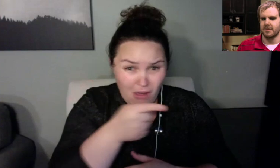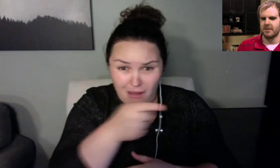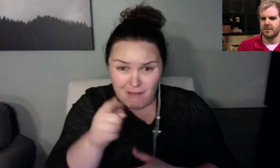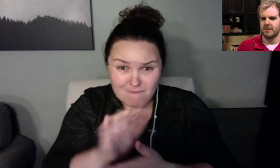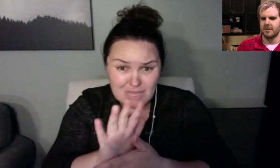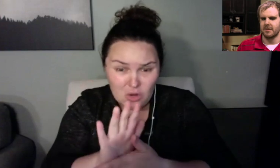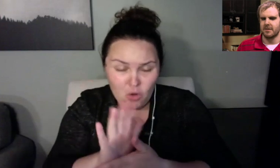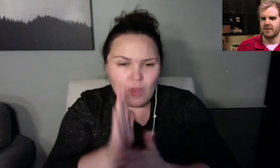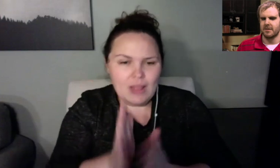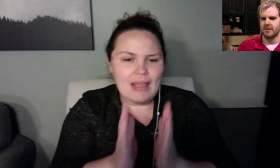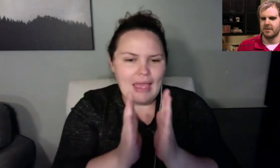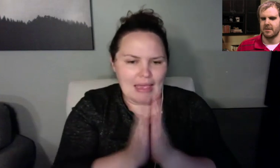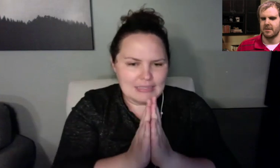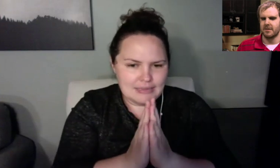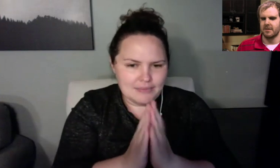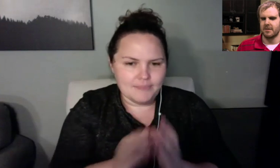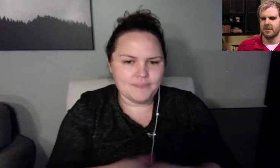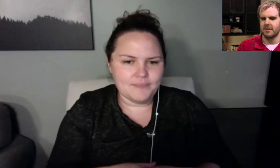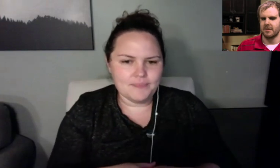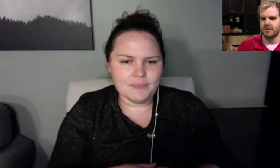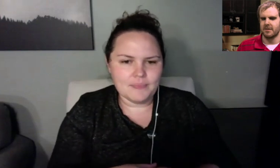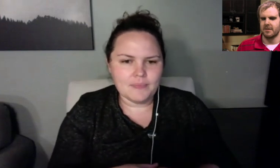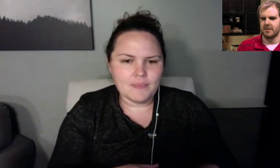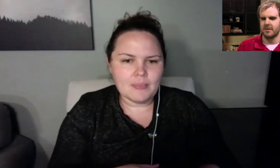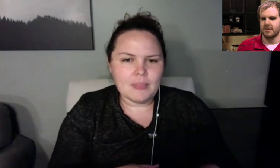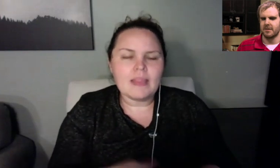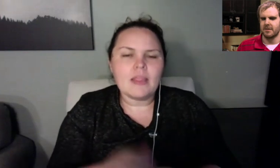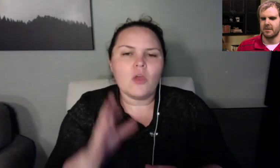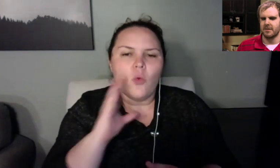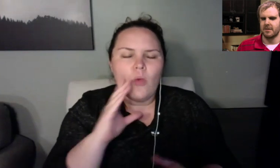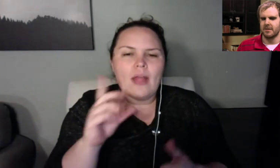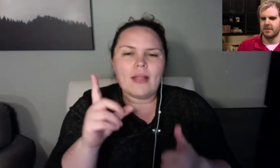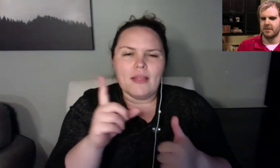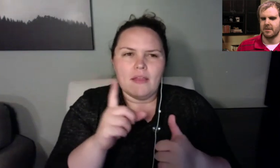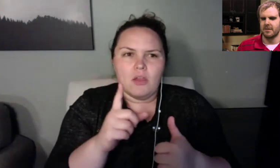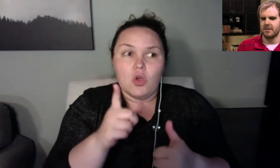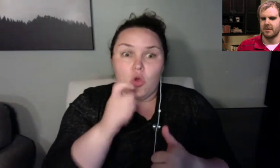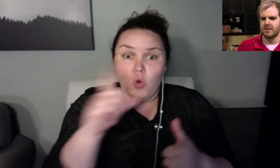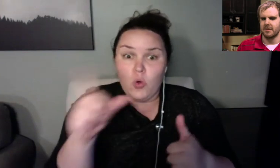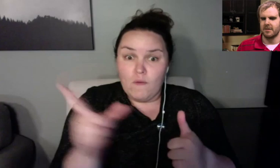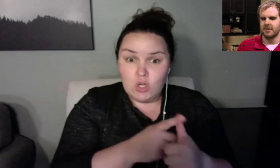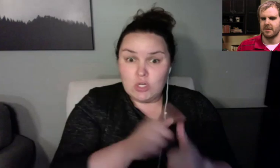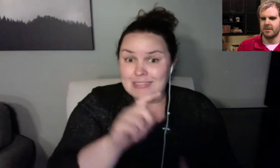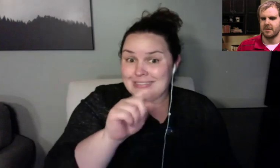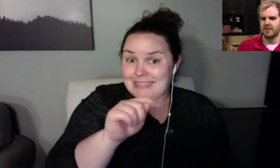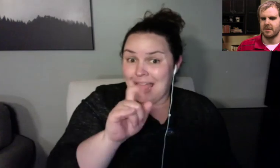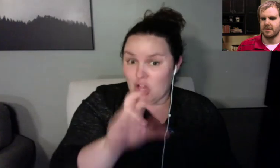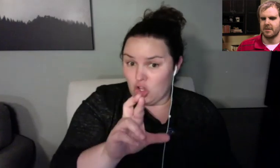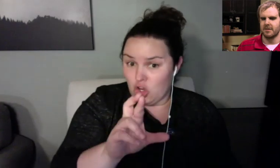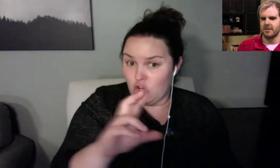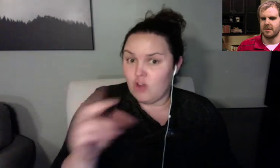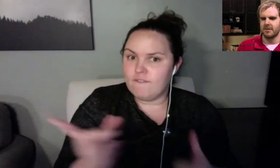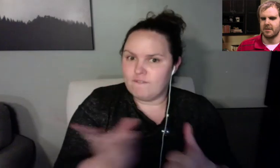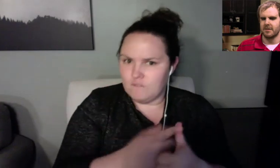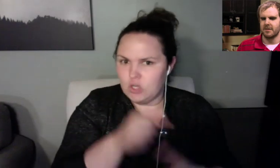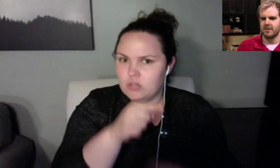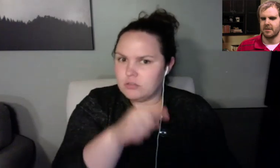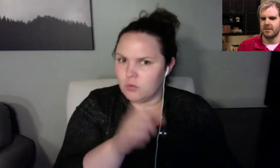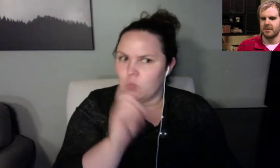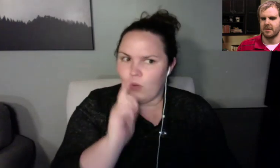As Jen mentioned, you'll go in the order in. which you appeared. So Tyler will be up first.